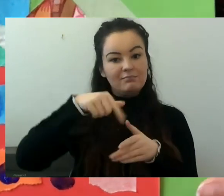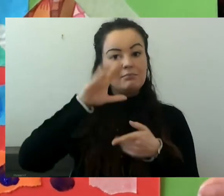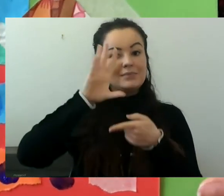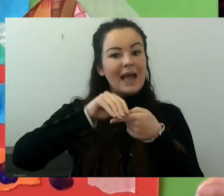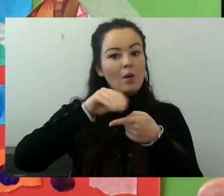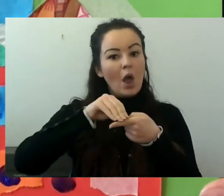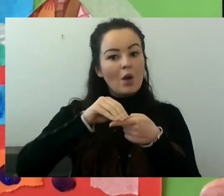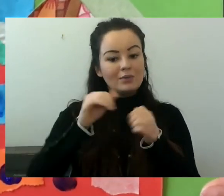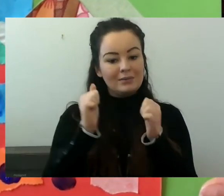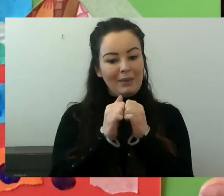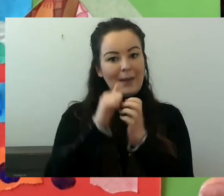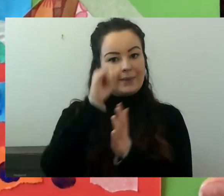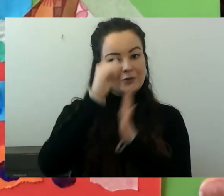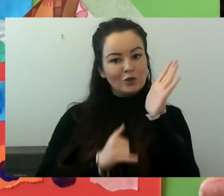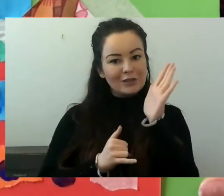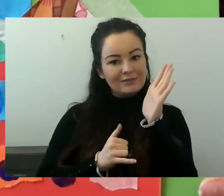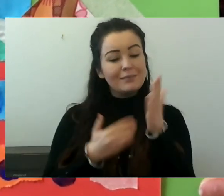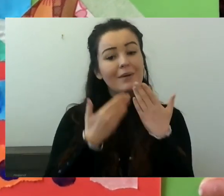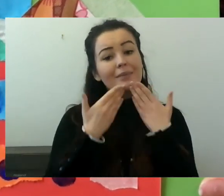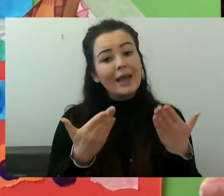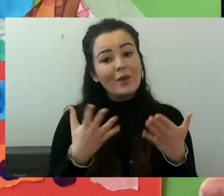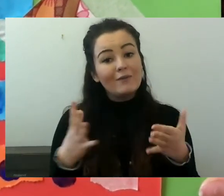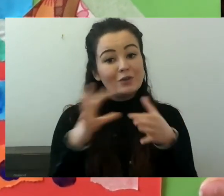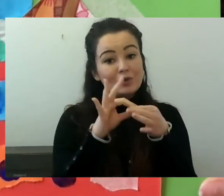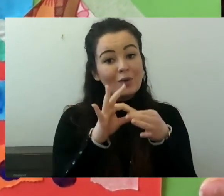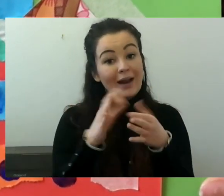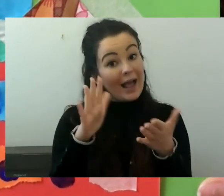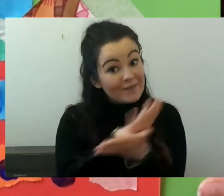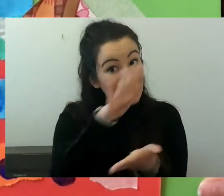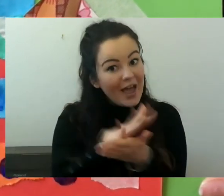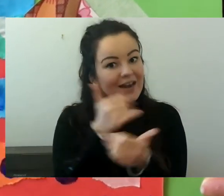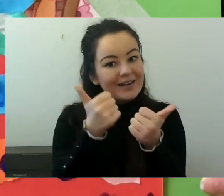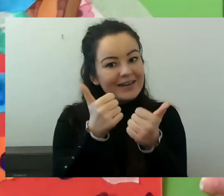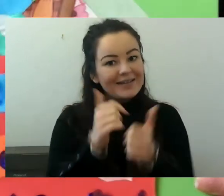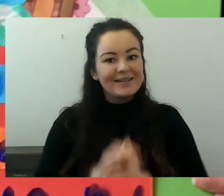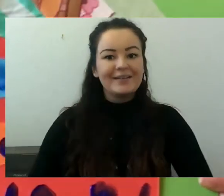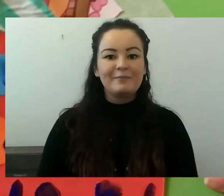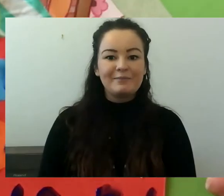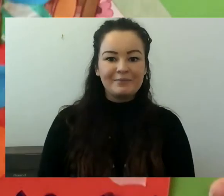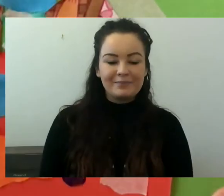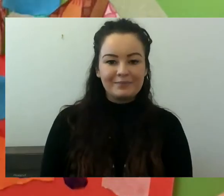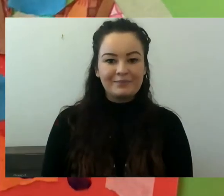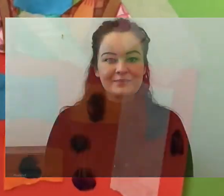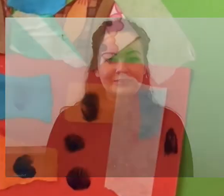a handout sheet below which you can download and thank you for joining me and have fun!